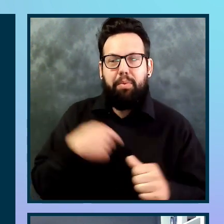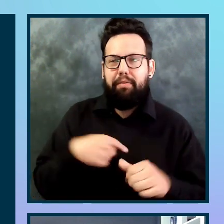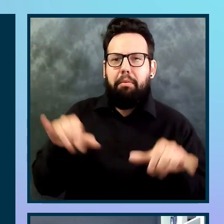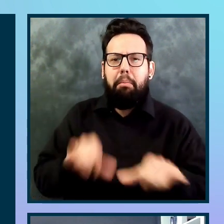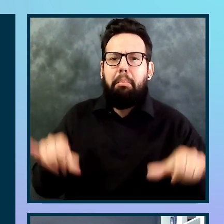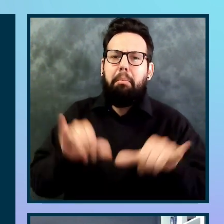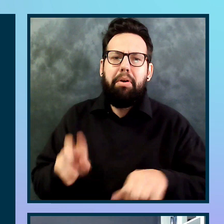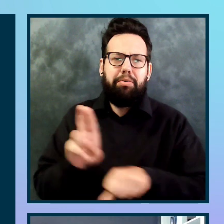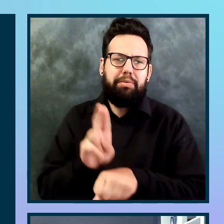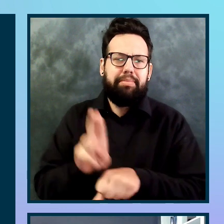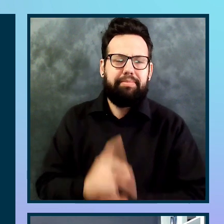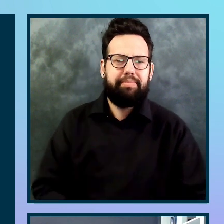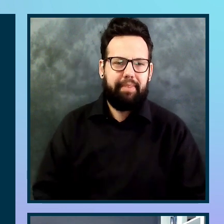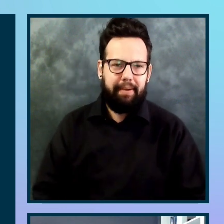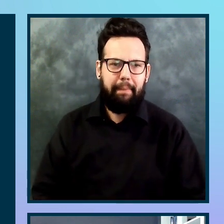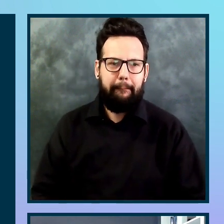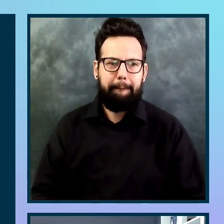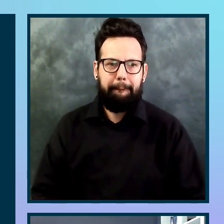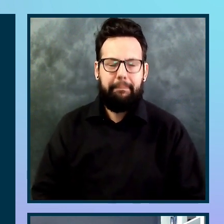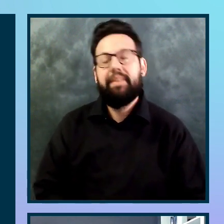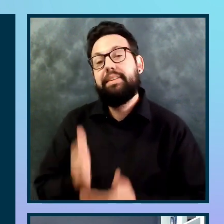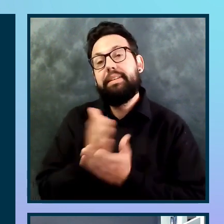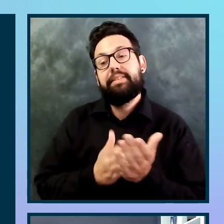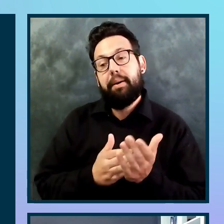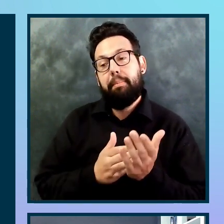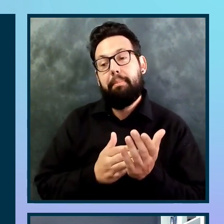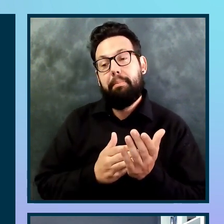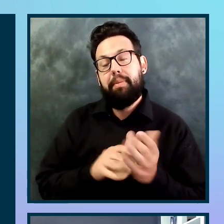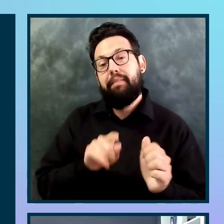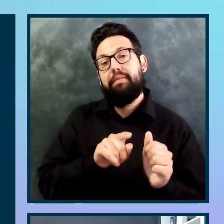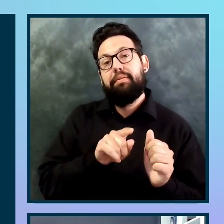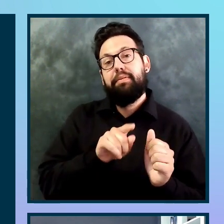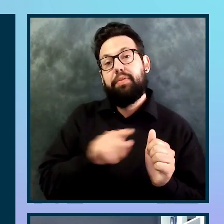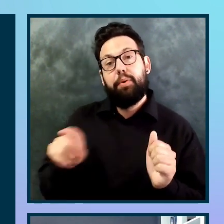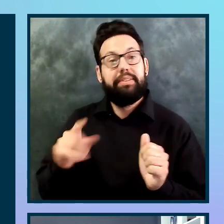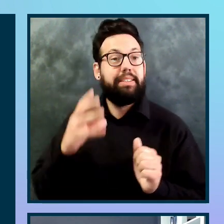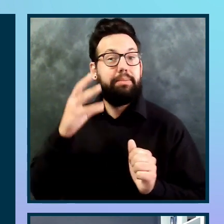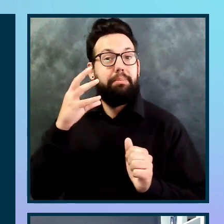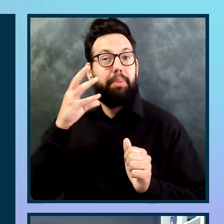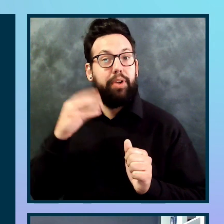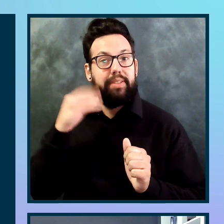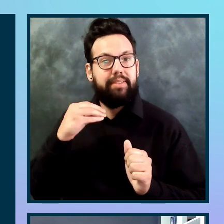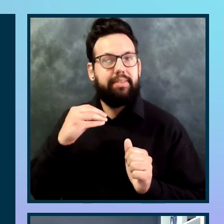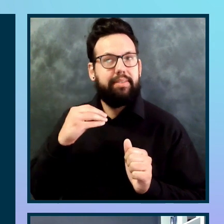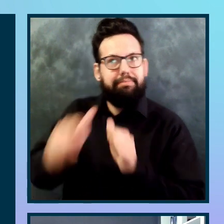So some of those experiences are actually by design not accessible and it's just, it's unfortunate.